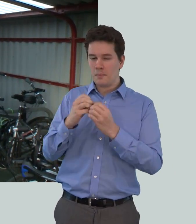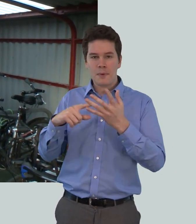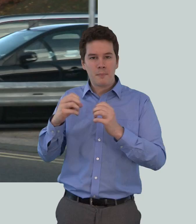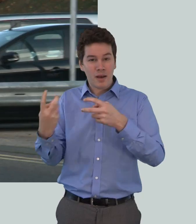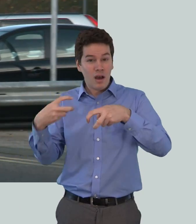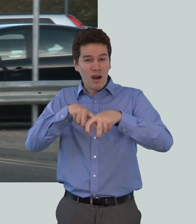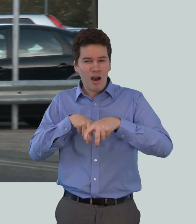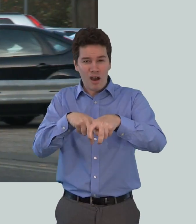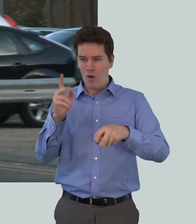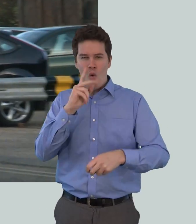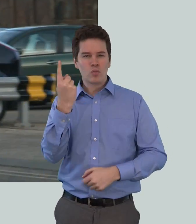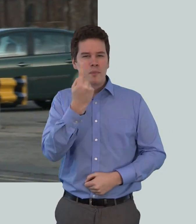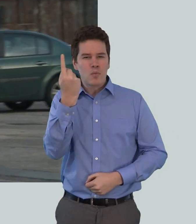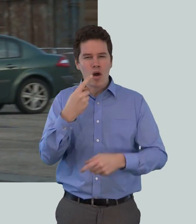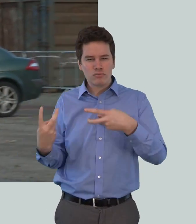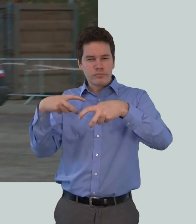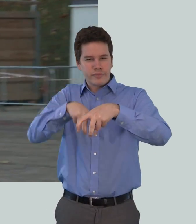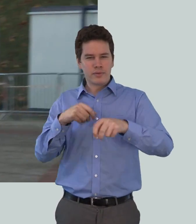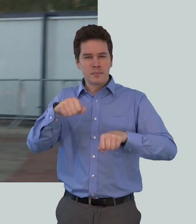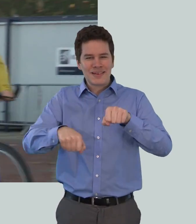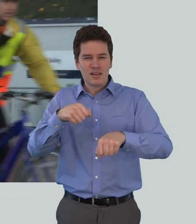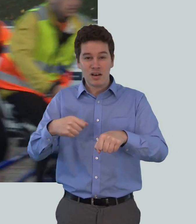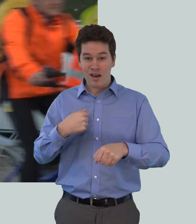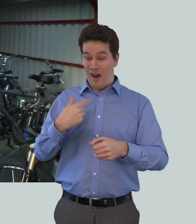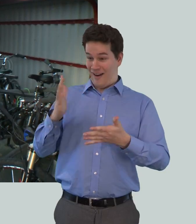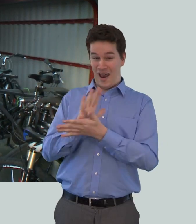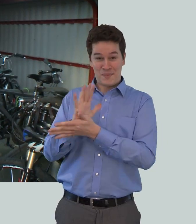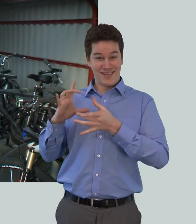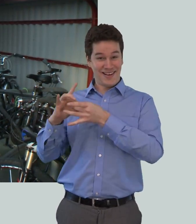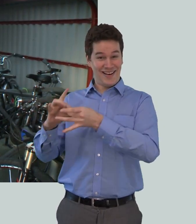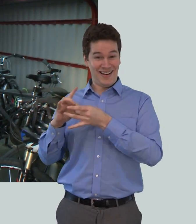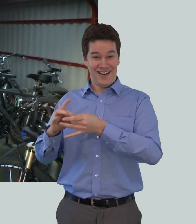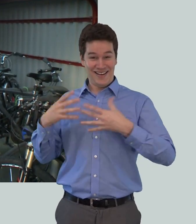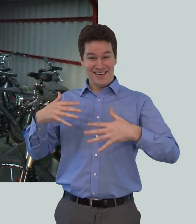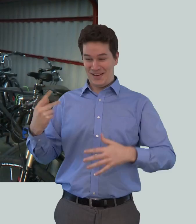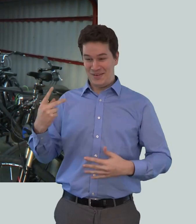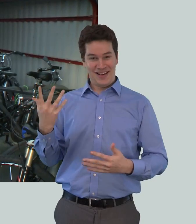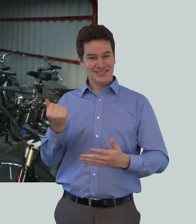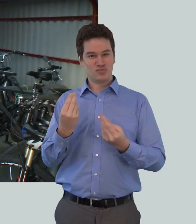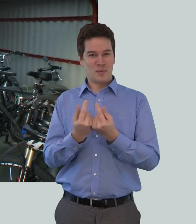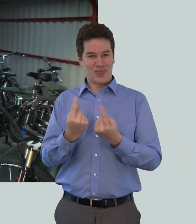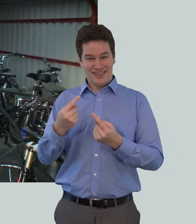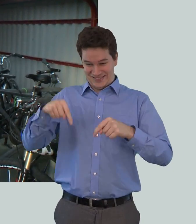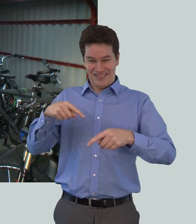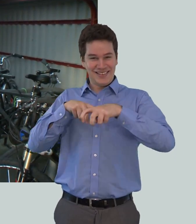and his tandem riding and that he was looking for somebody to ride on the front of the bike. I'm very happy, it works both ways, we both get something out of it - it’s great.